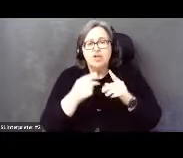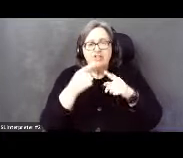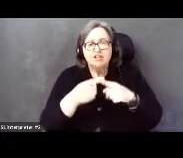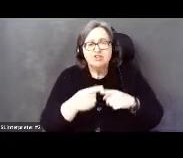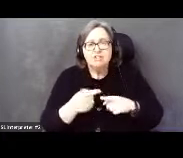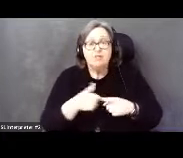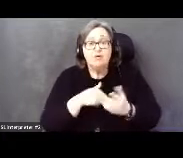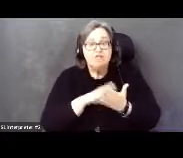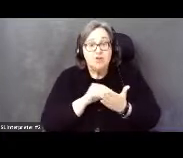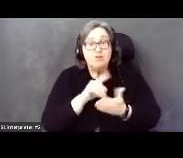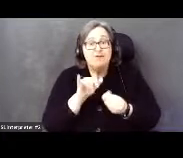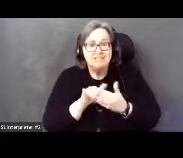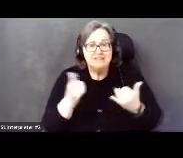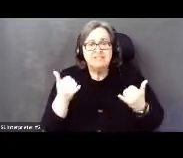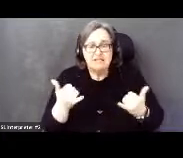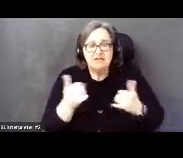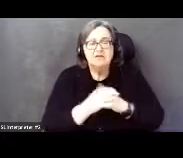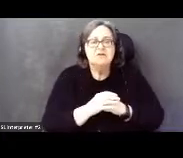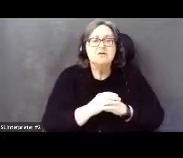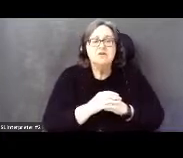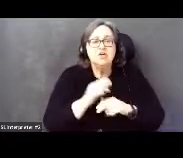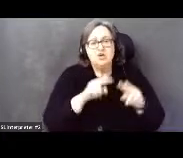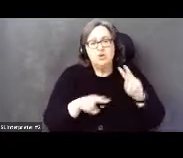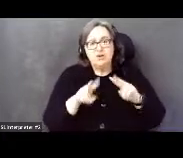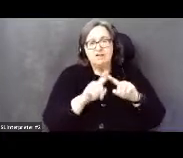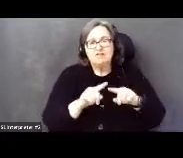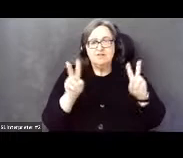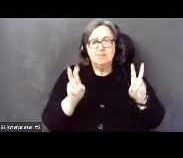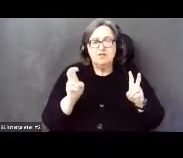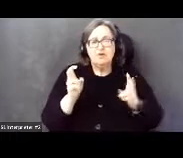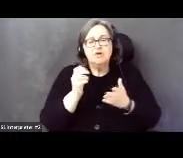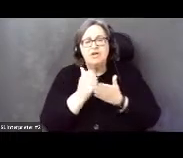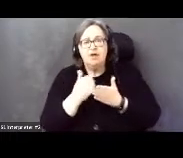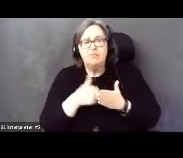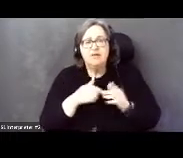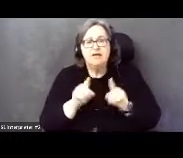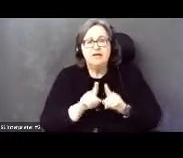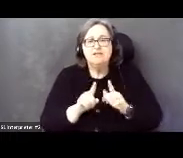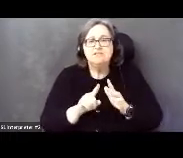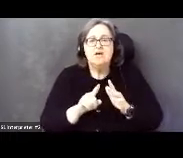a lot about that today. Looking at those topics would help me as an implementer plan my work